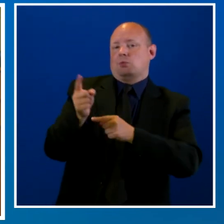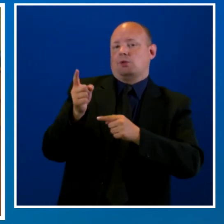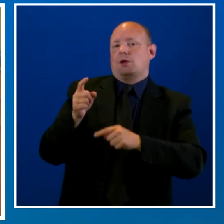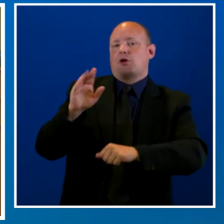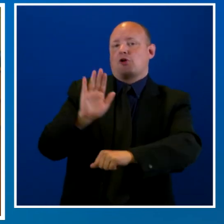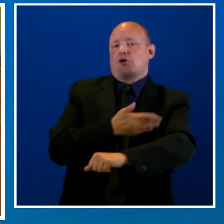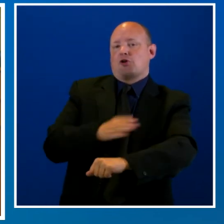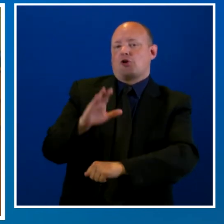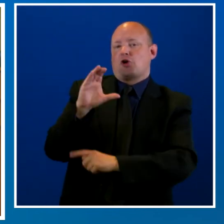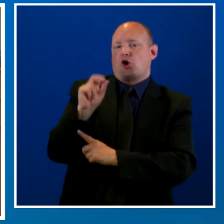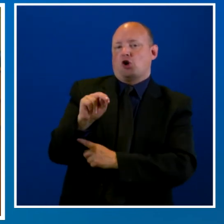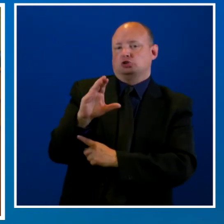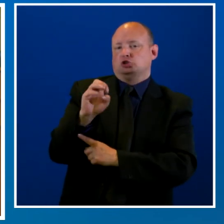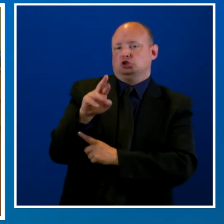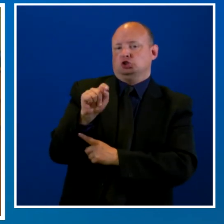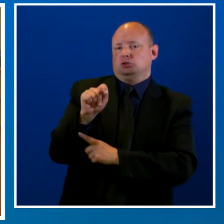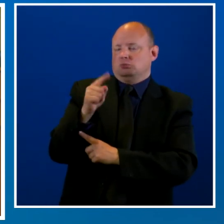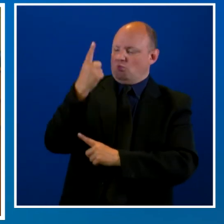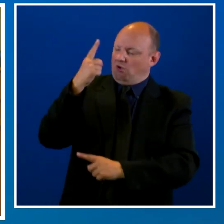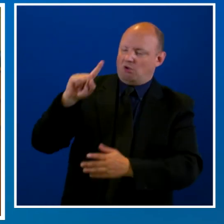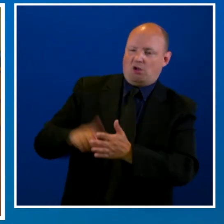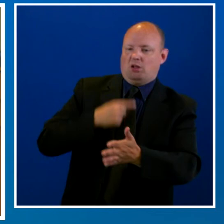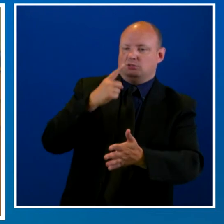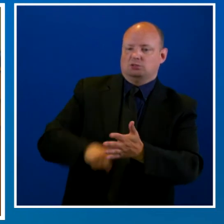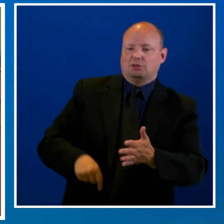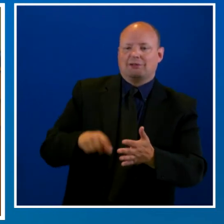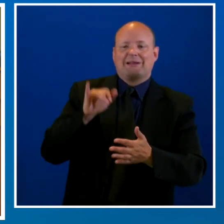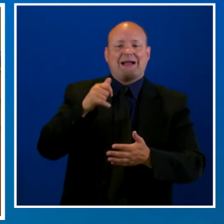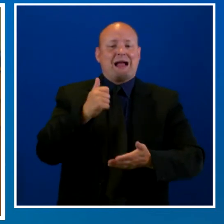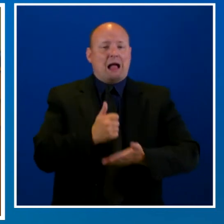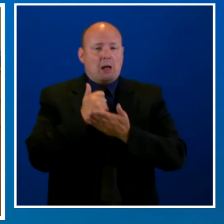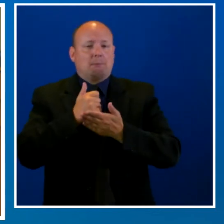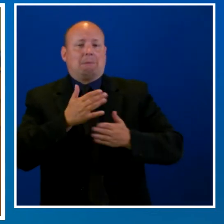The advance planning, hiring, volunteer coordination and